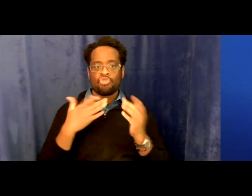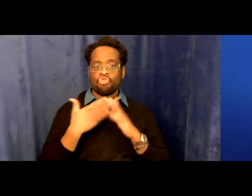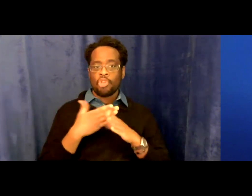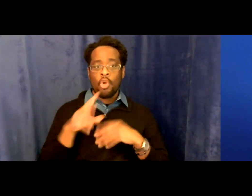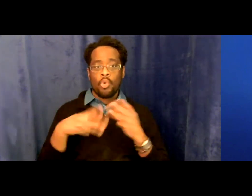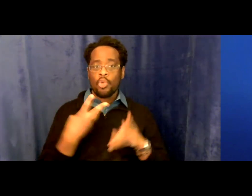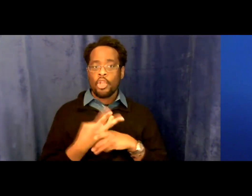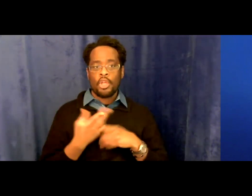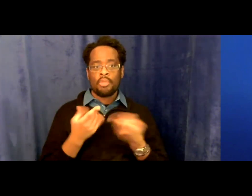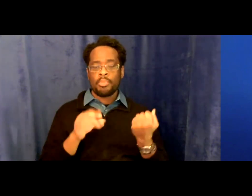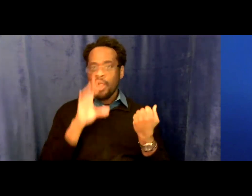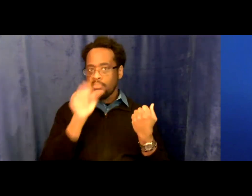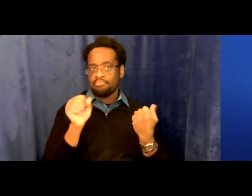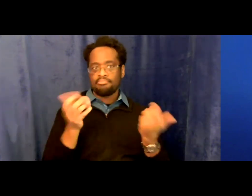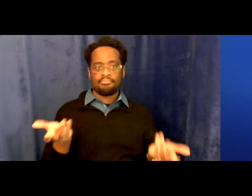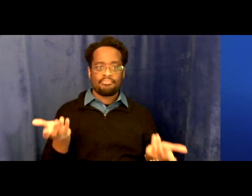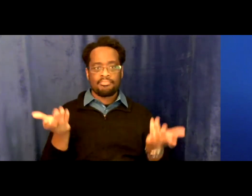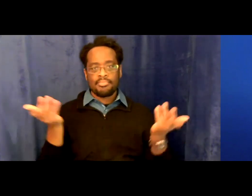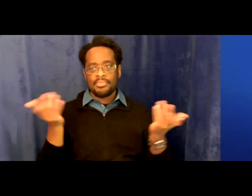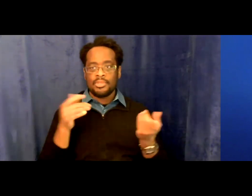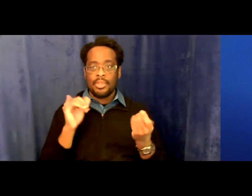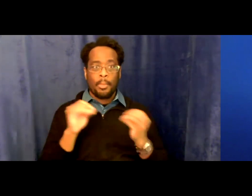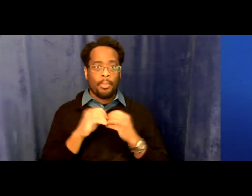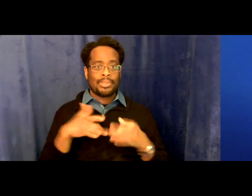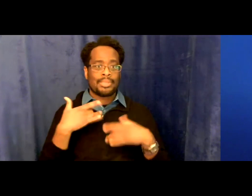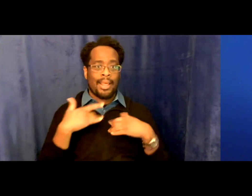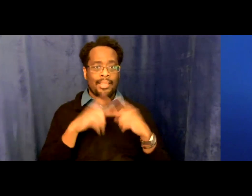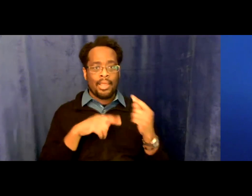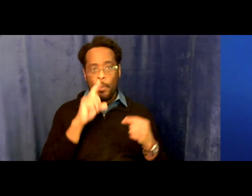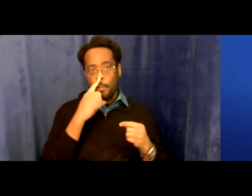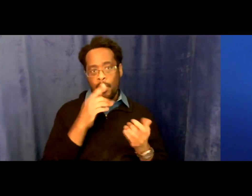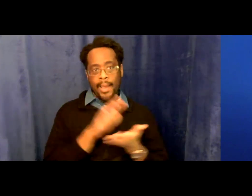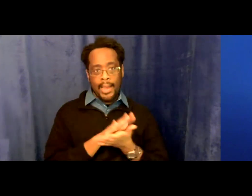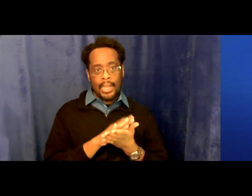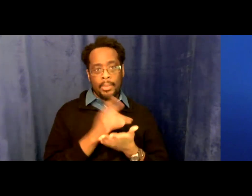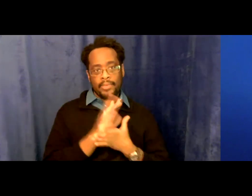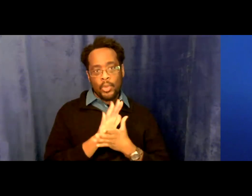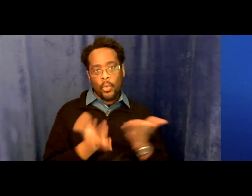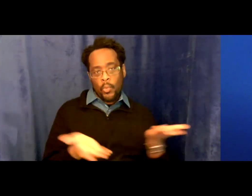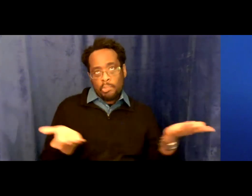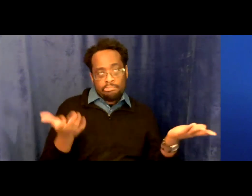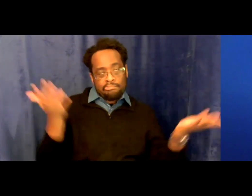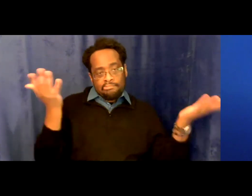honest and she's just sharing the story of her grandfathers in their sign language um during that